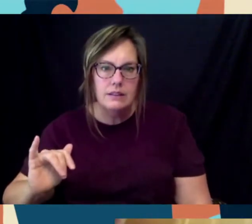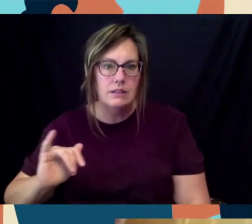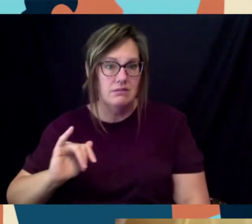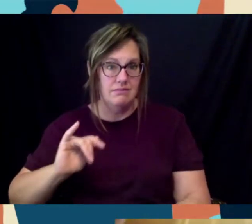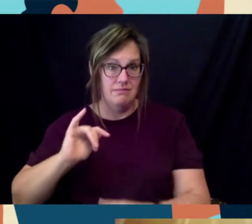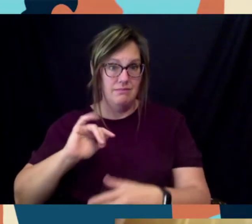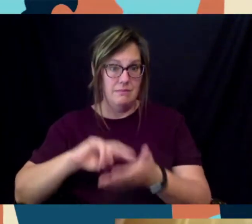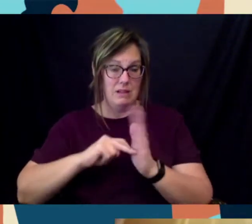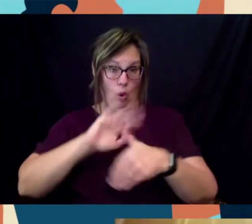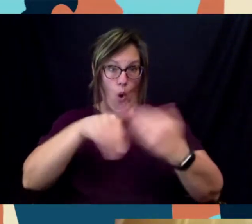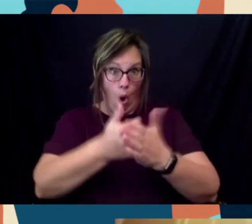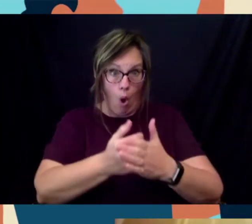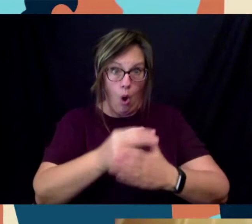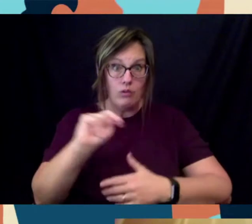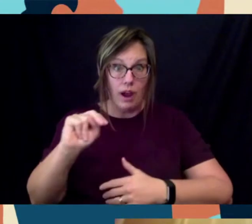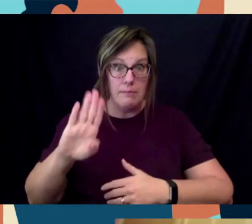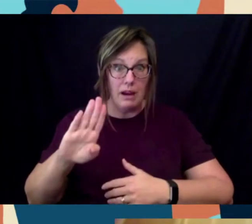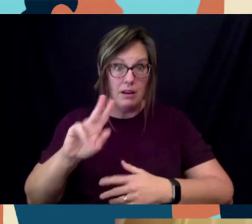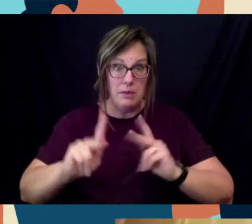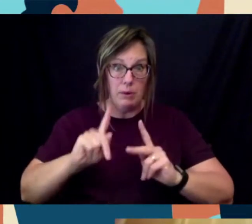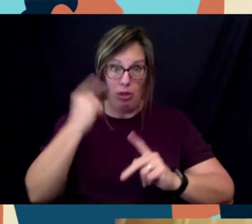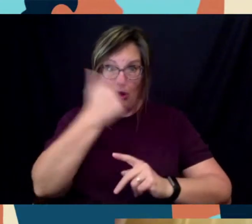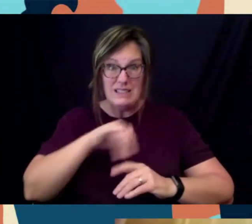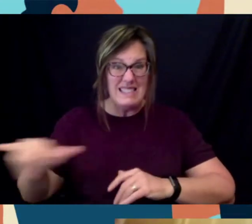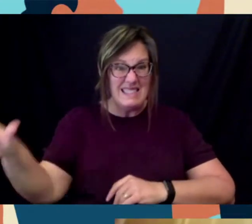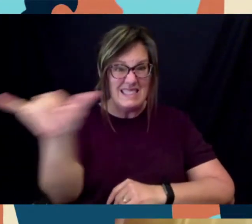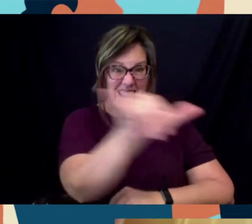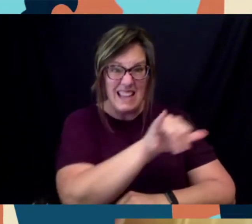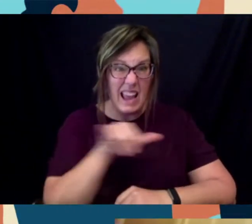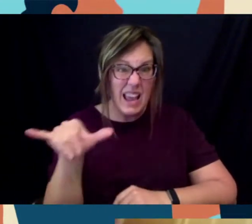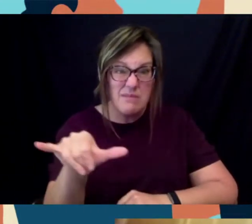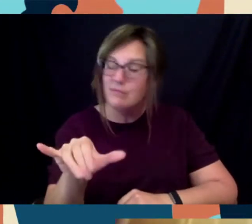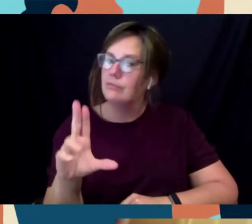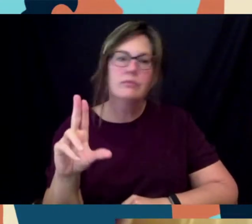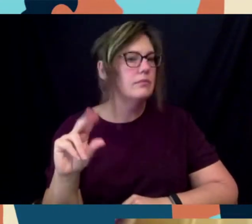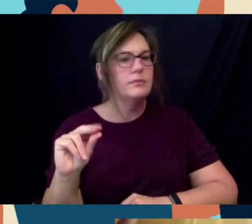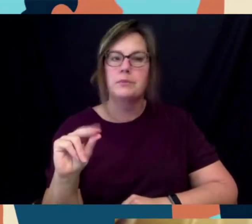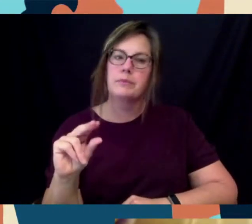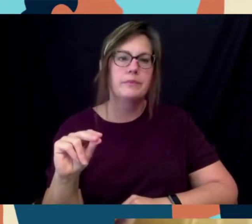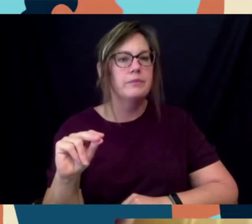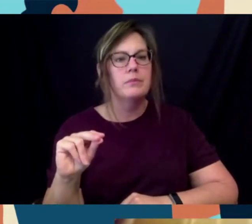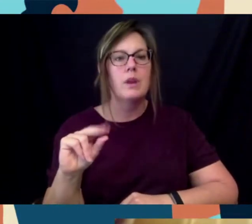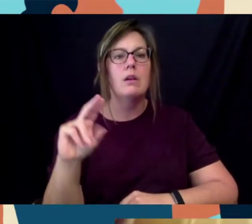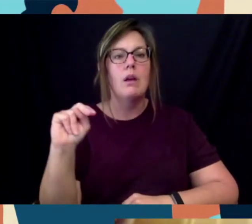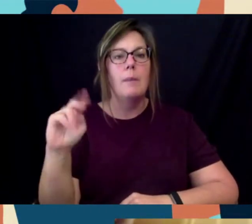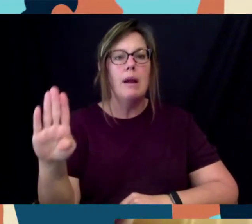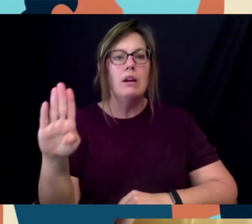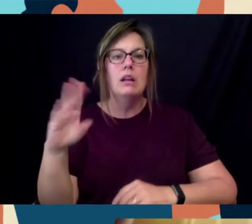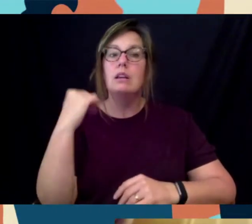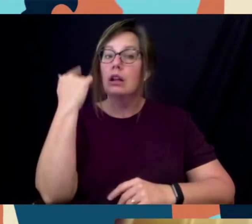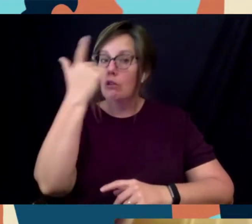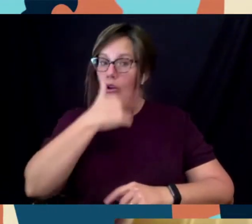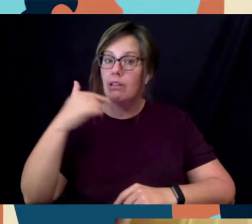look like that non-binary people can in the eyes of society look like a cis person or someone who